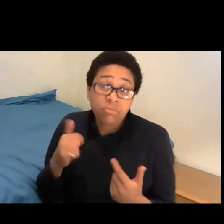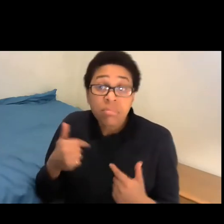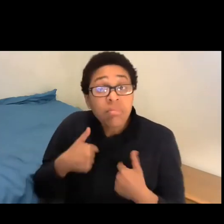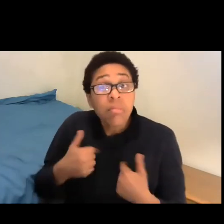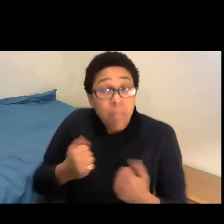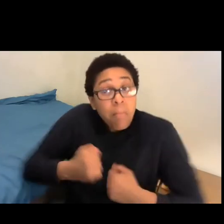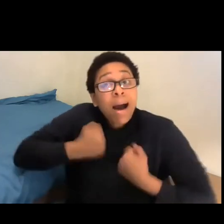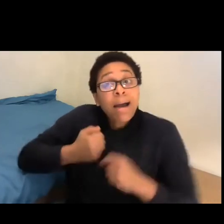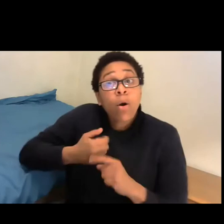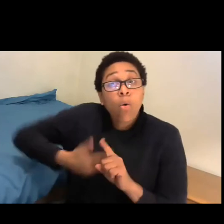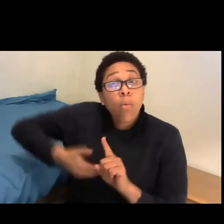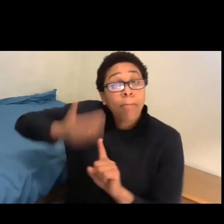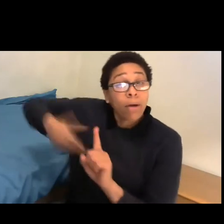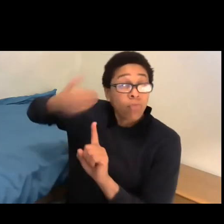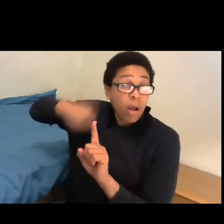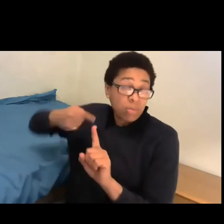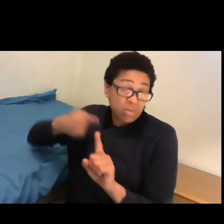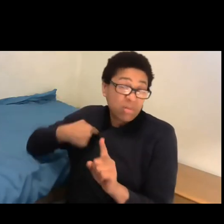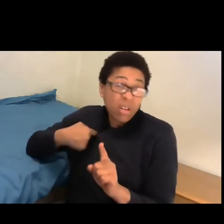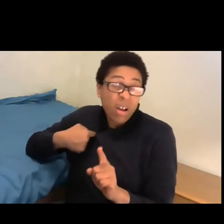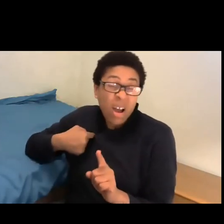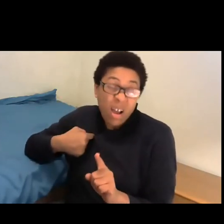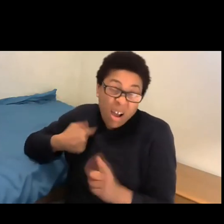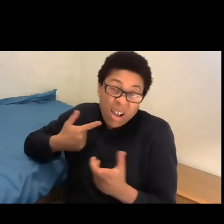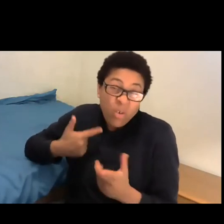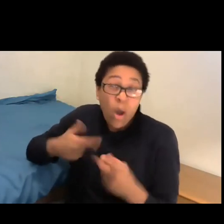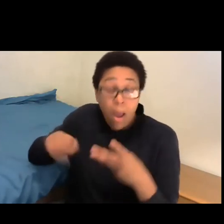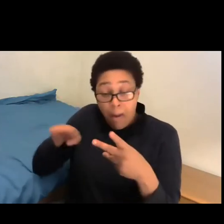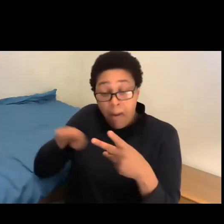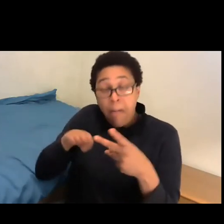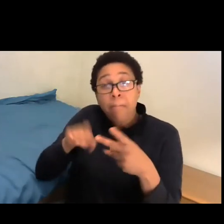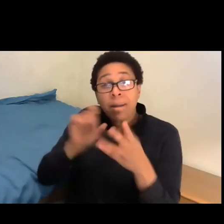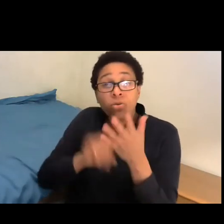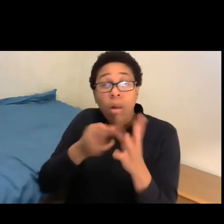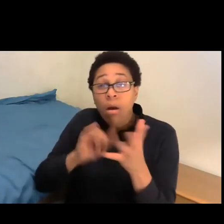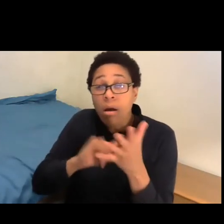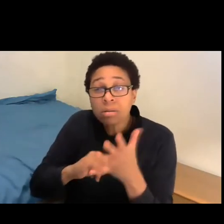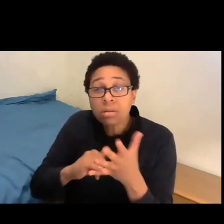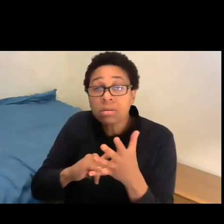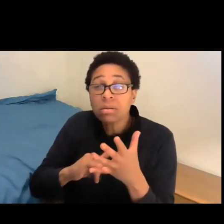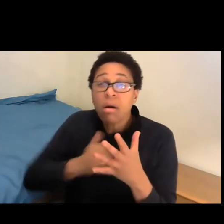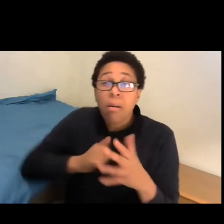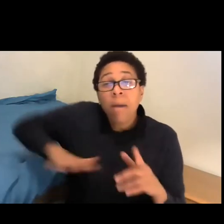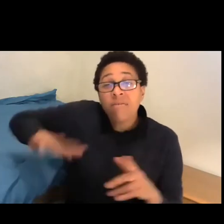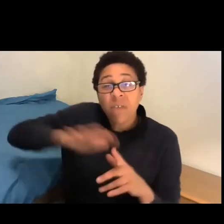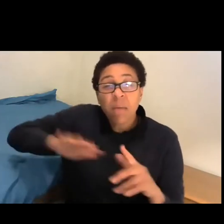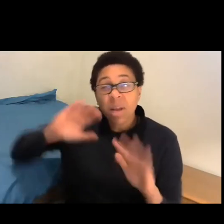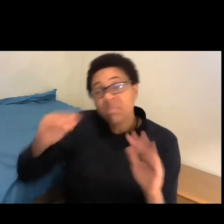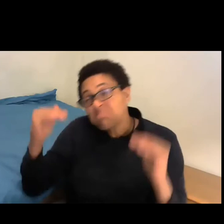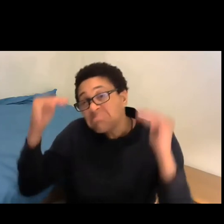Malaysia, into electricity, my family's quite hybrid. And I got